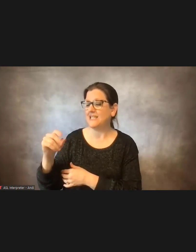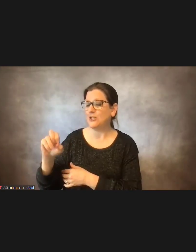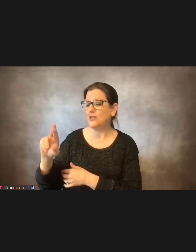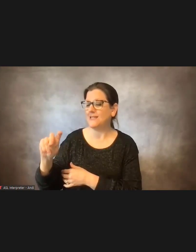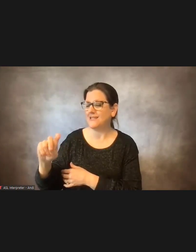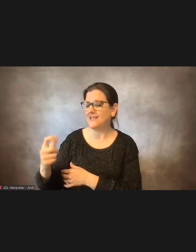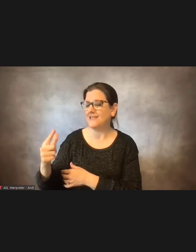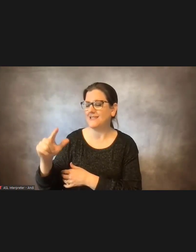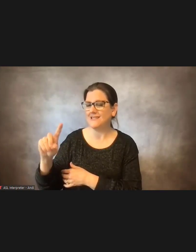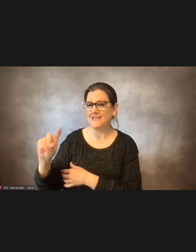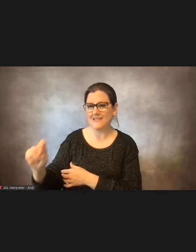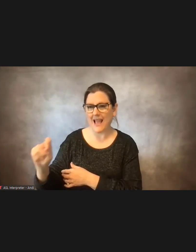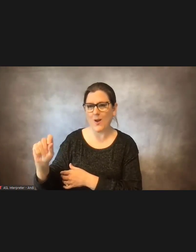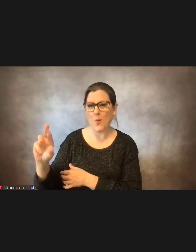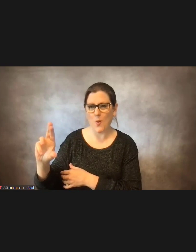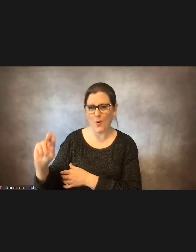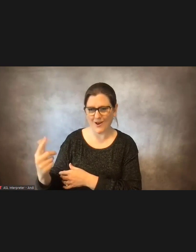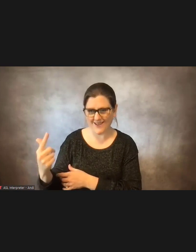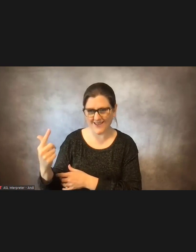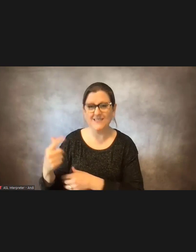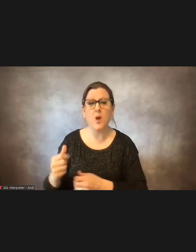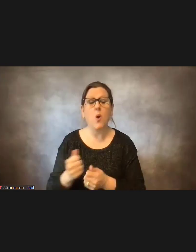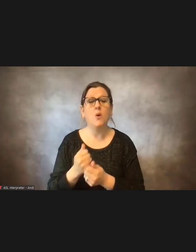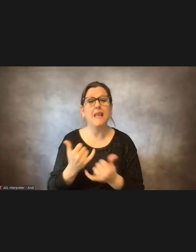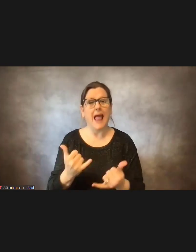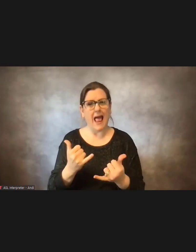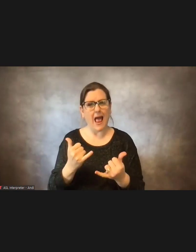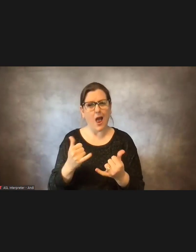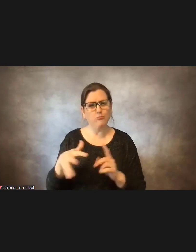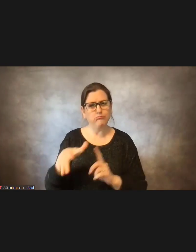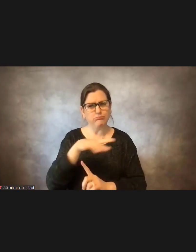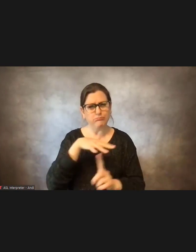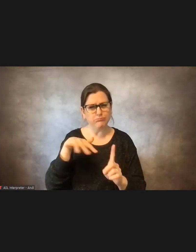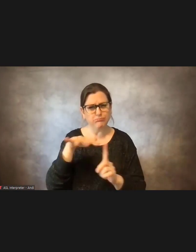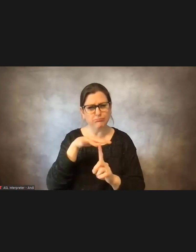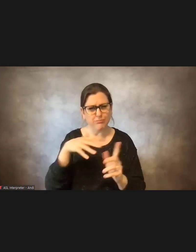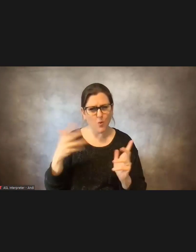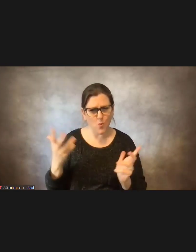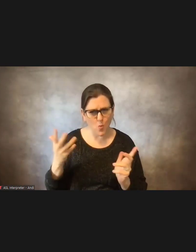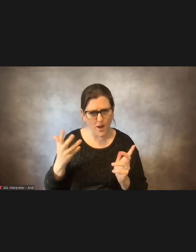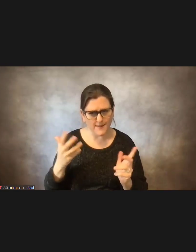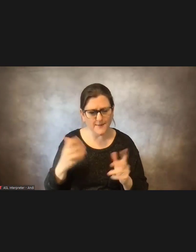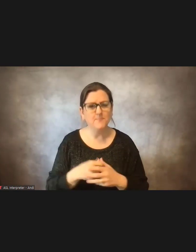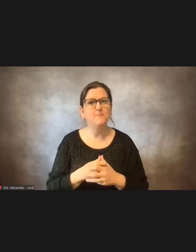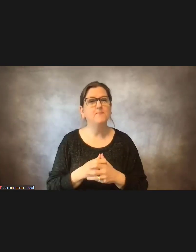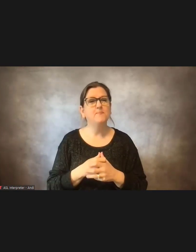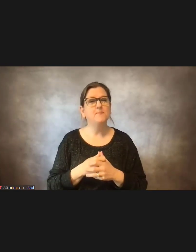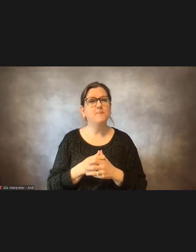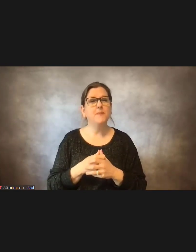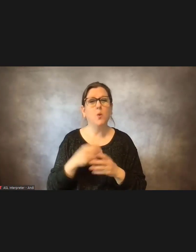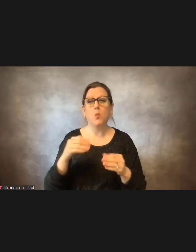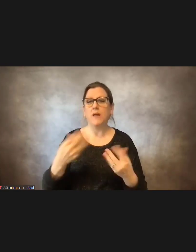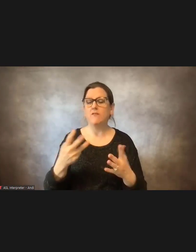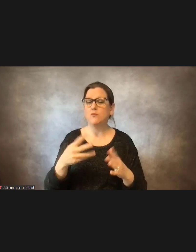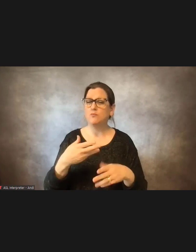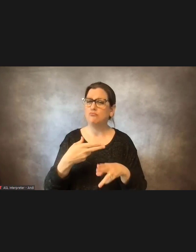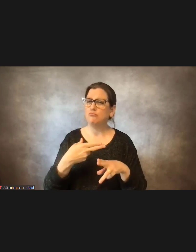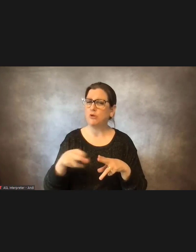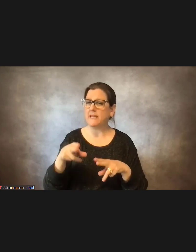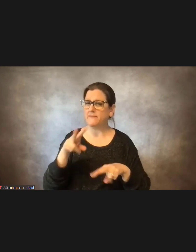So, let's put all these resources into context, and we're going to start by giving you a quick overview of the auditory or